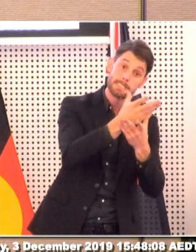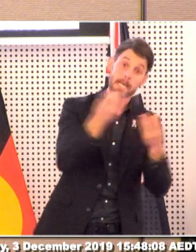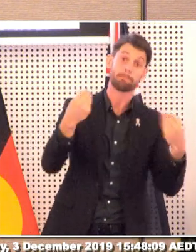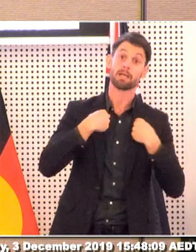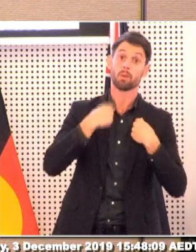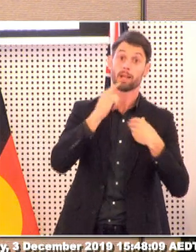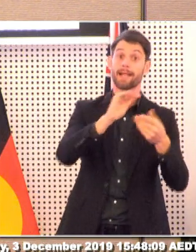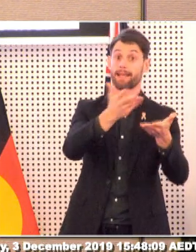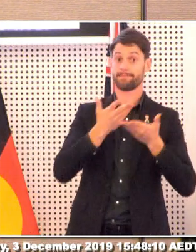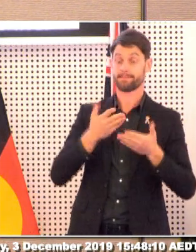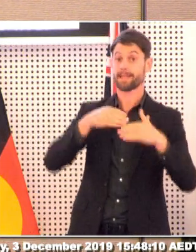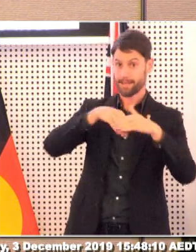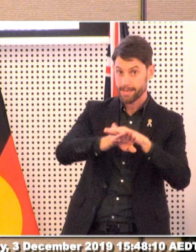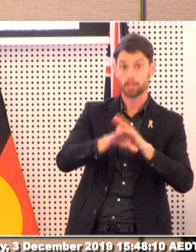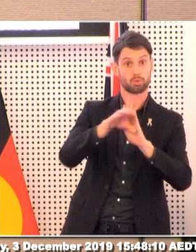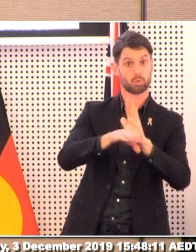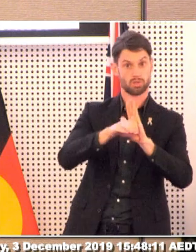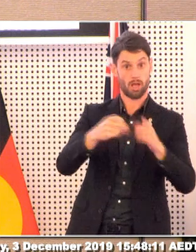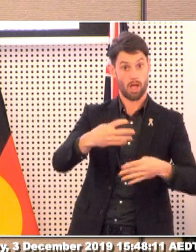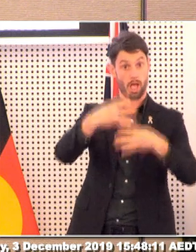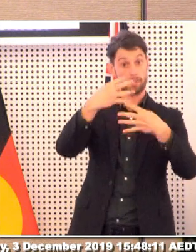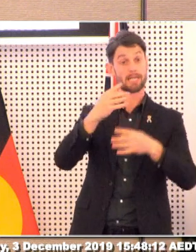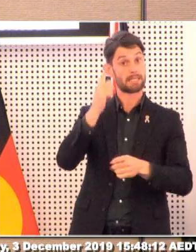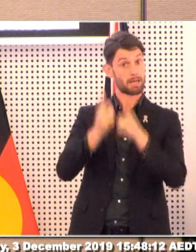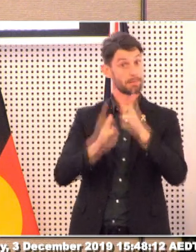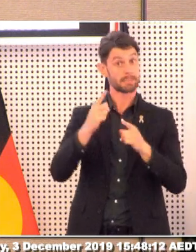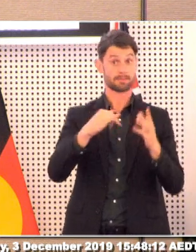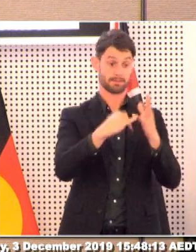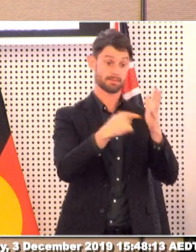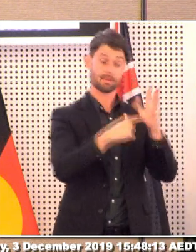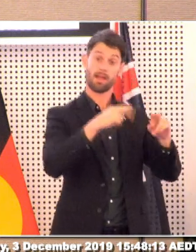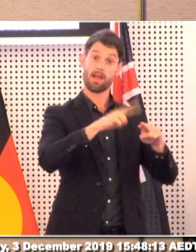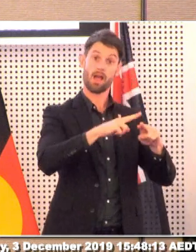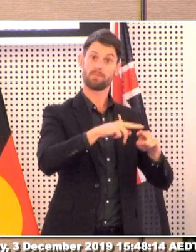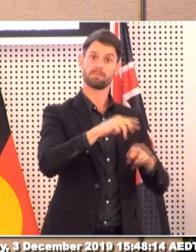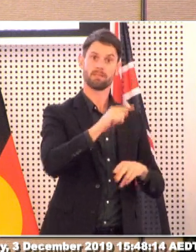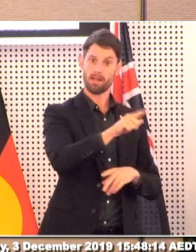find is the staff themselves don’t have access to the computerised system, which